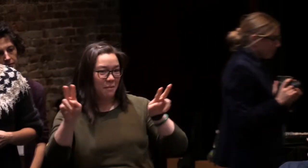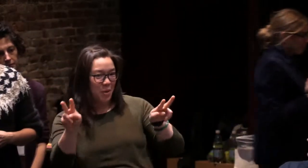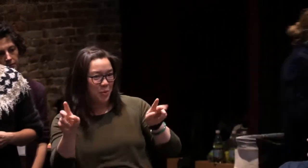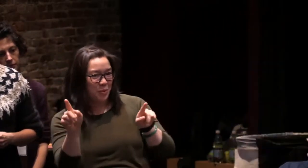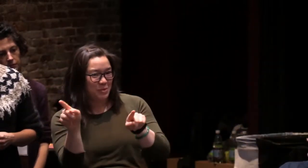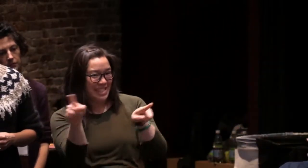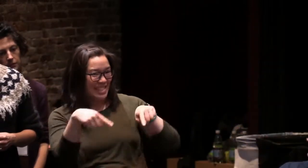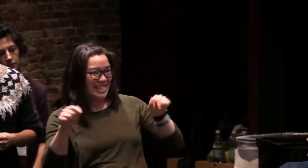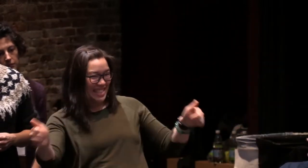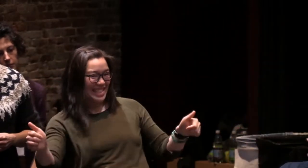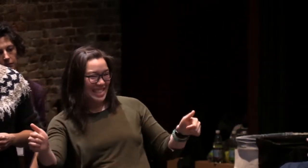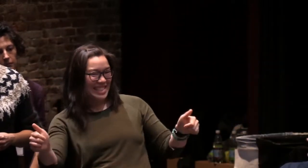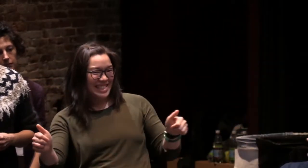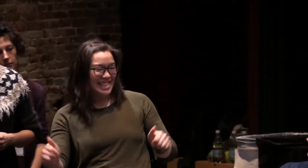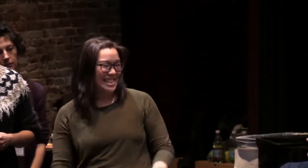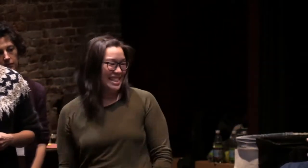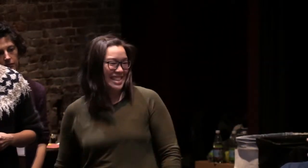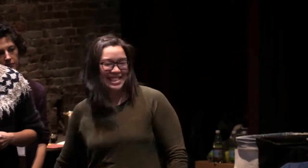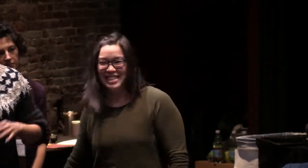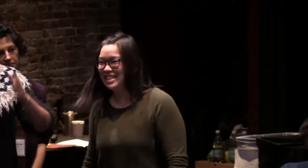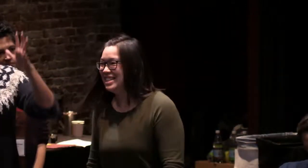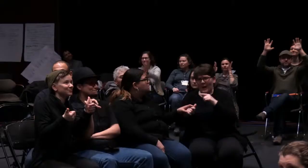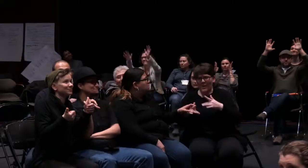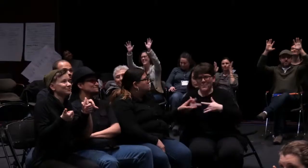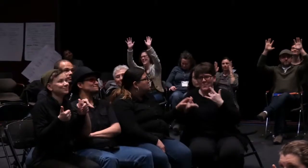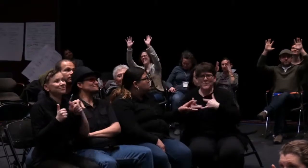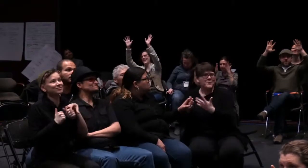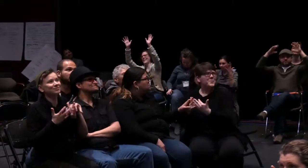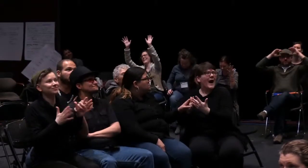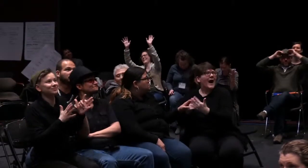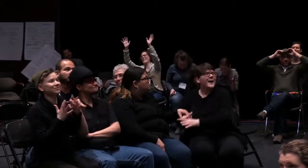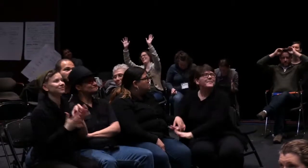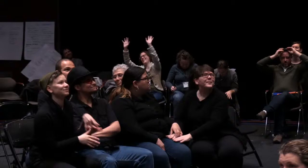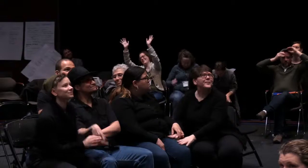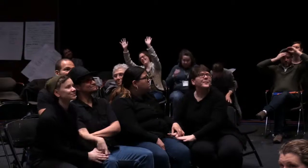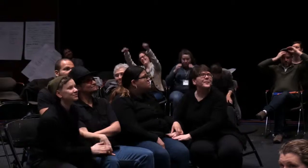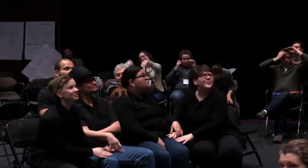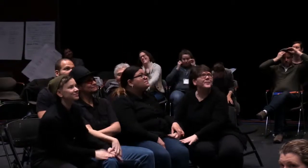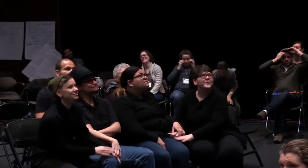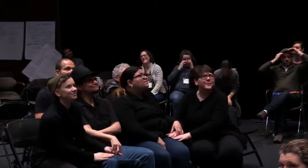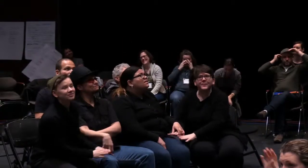through Facebook, hiring you, marketing, and whatever way I can give you support.